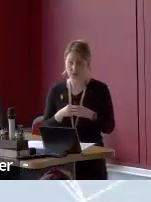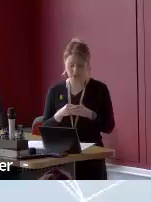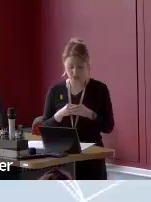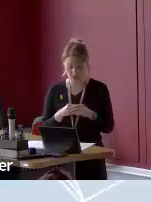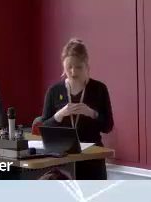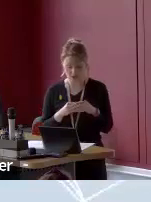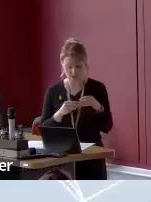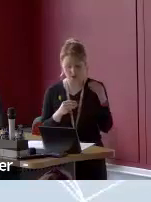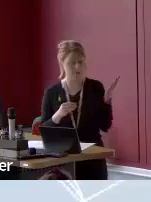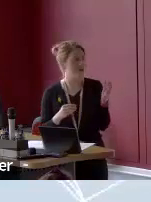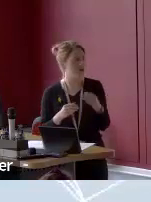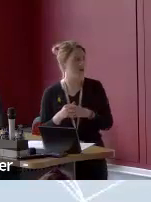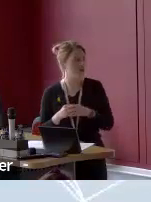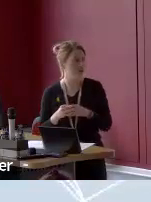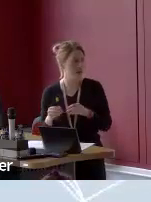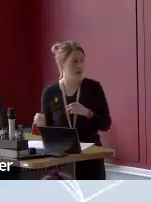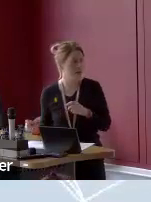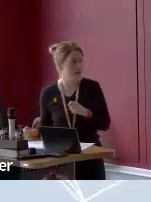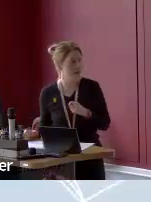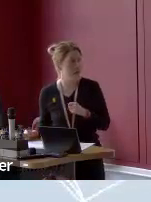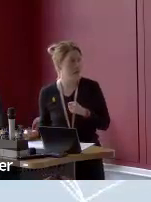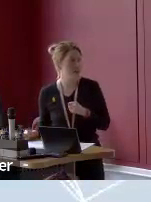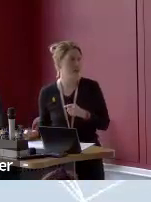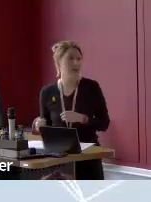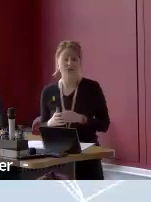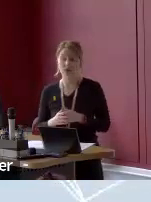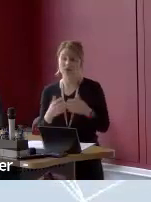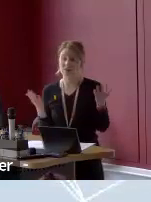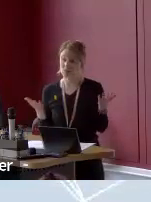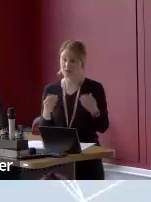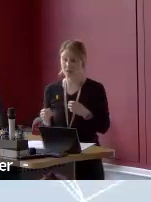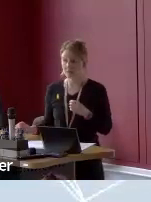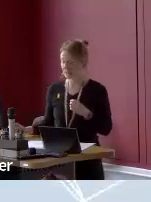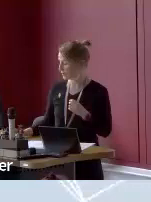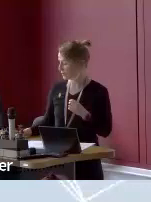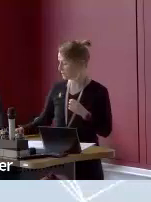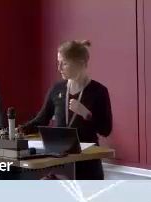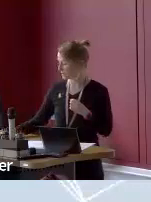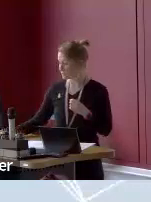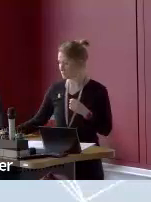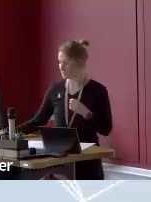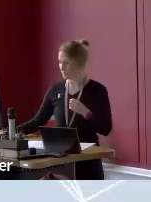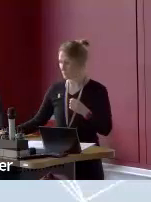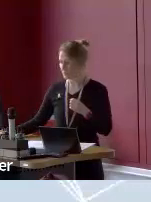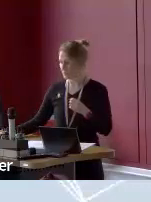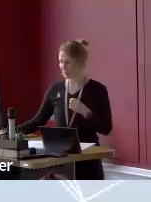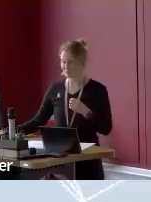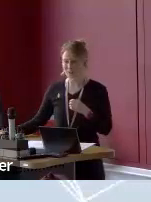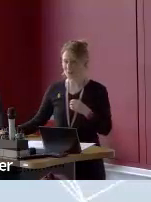photo exhibition all of those. The last four years. I’ve been working Observatory and for